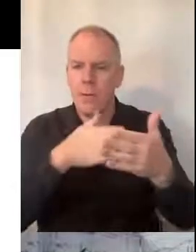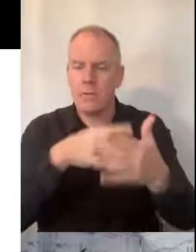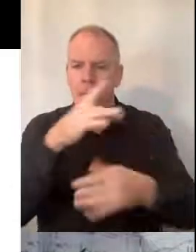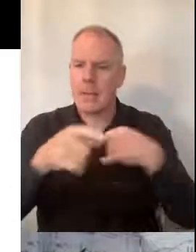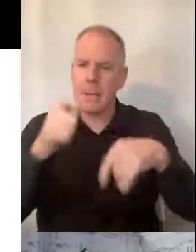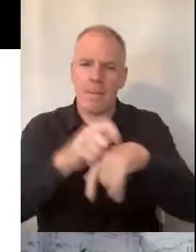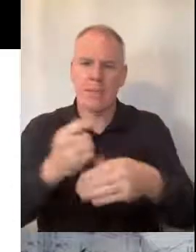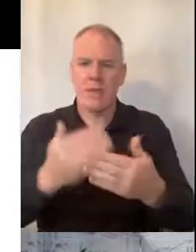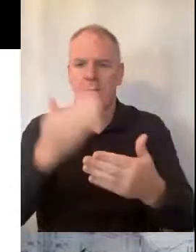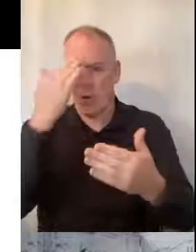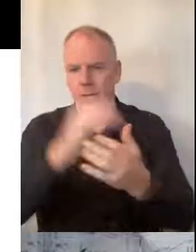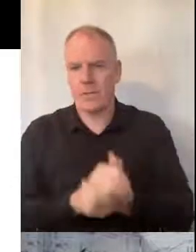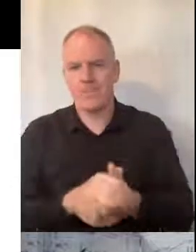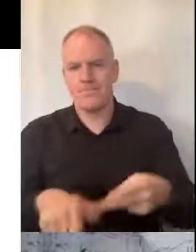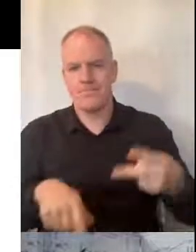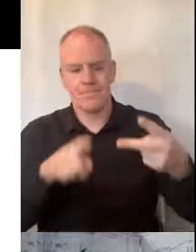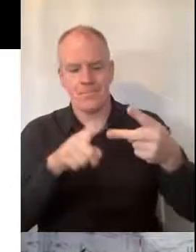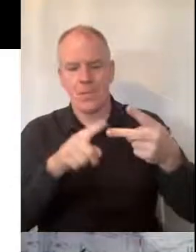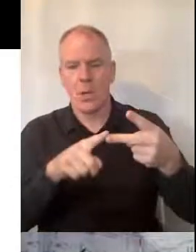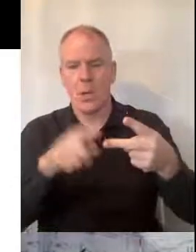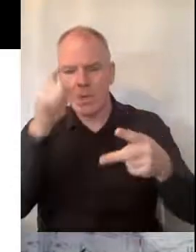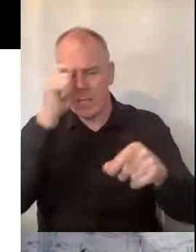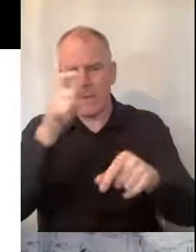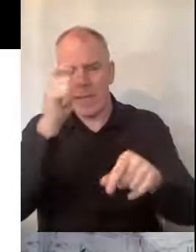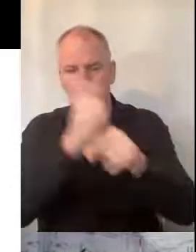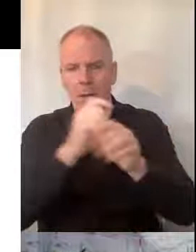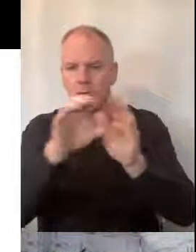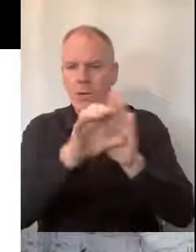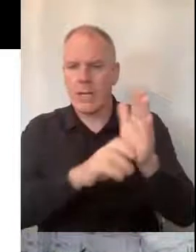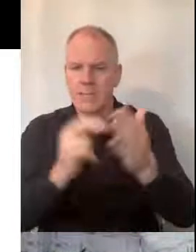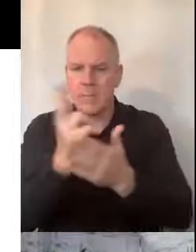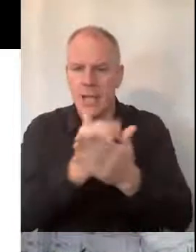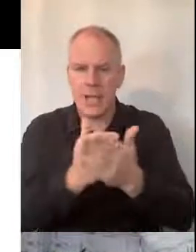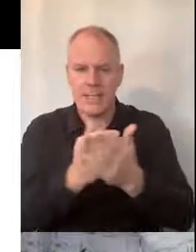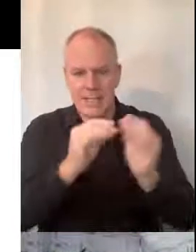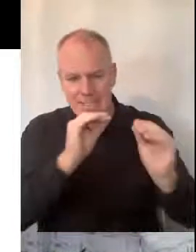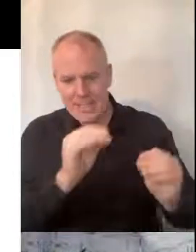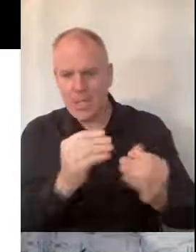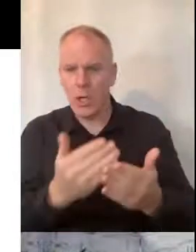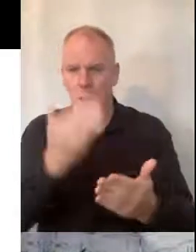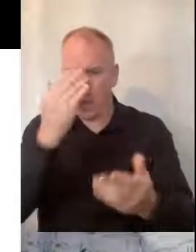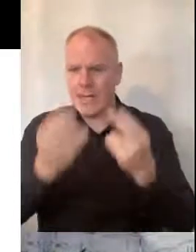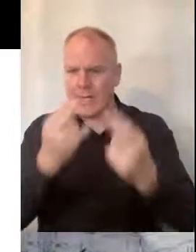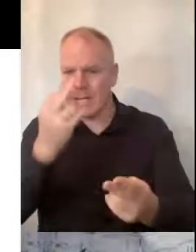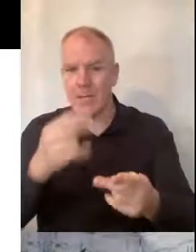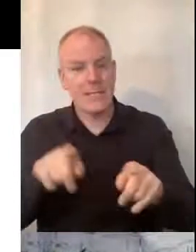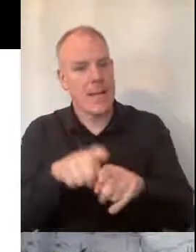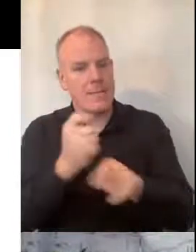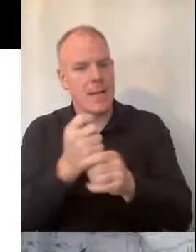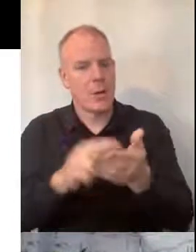We need to reflect on our curriculum, design, teaching, learning and assessment, but also technology, physical spaces.